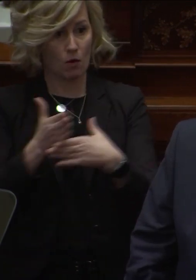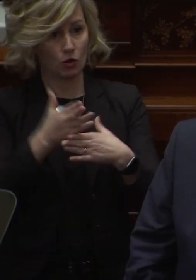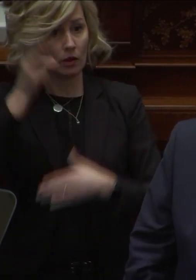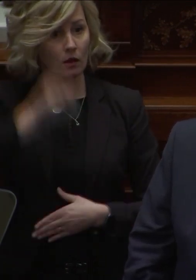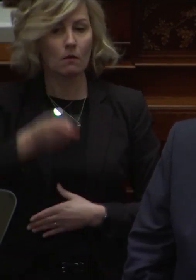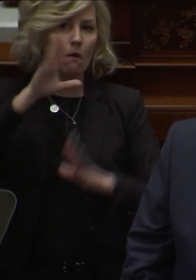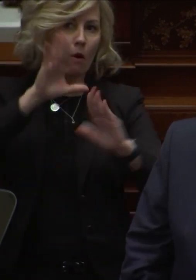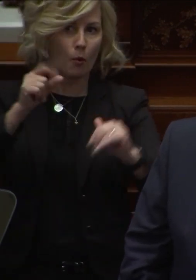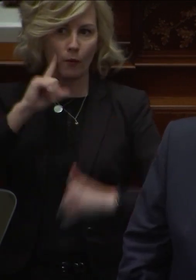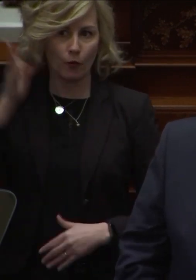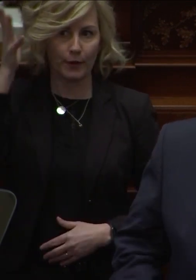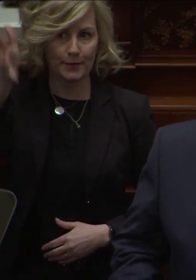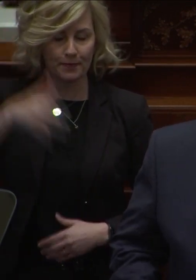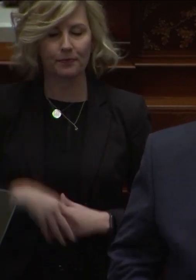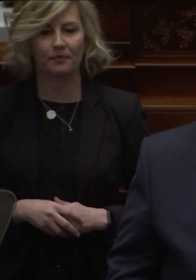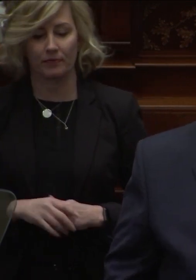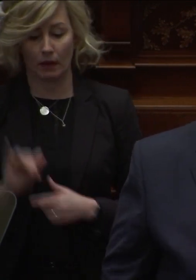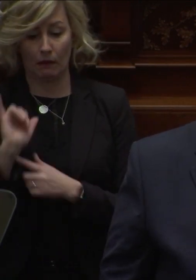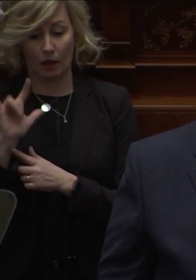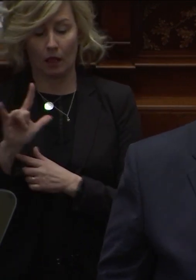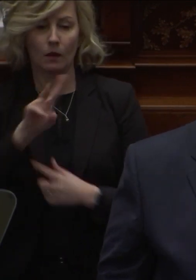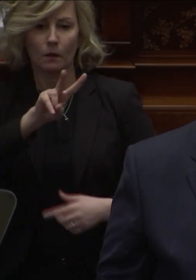SHARED HISTORY AND OUR HOPES FOR